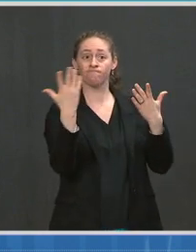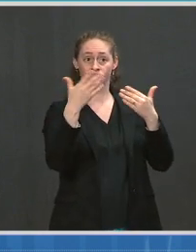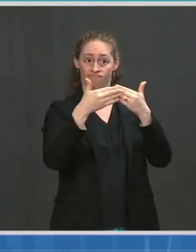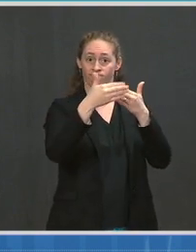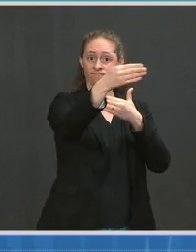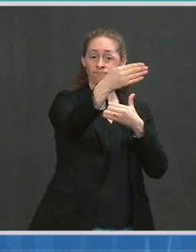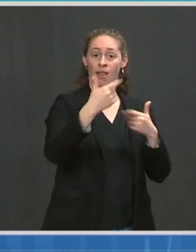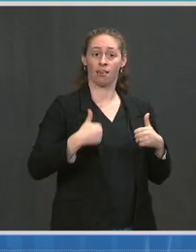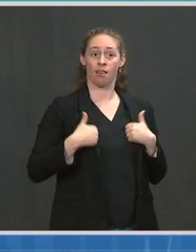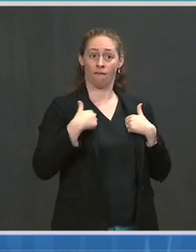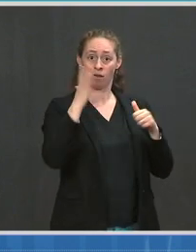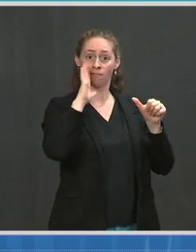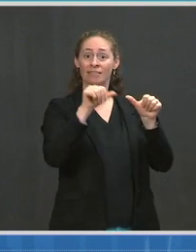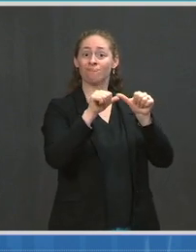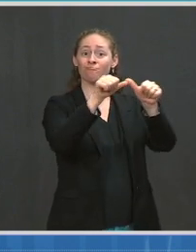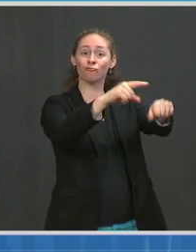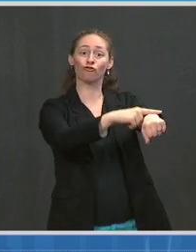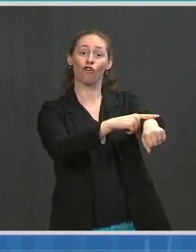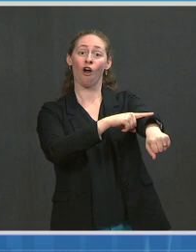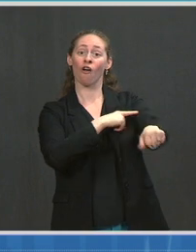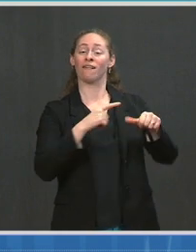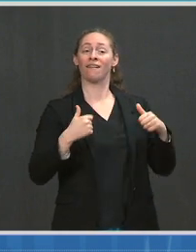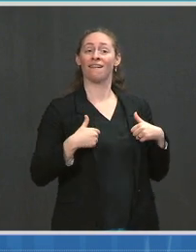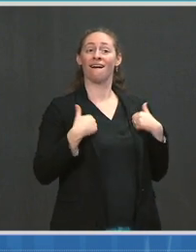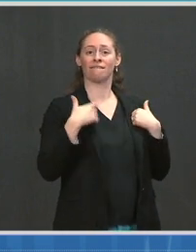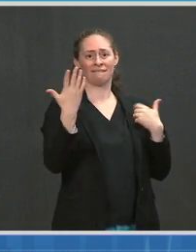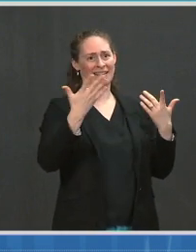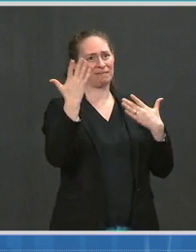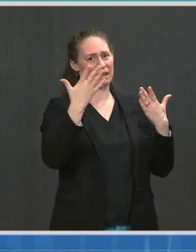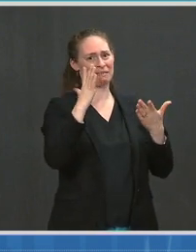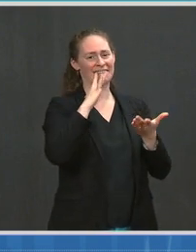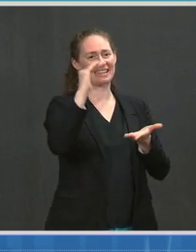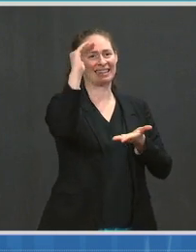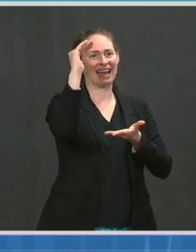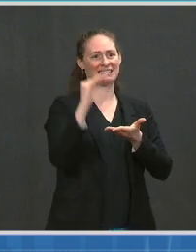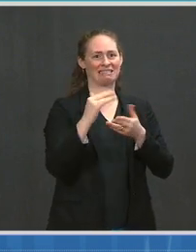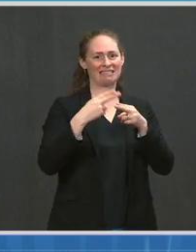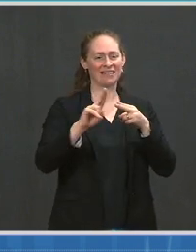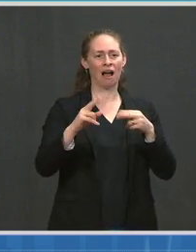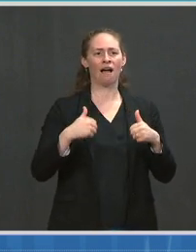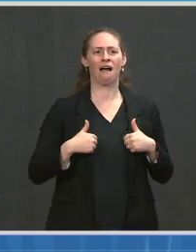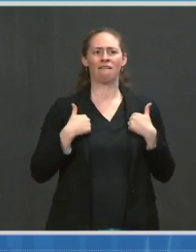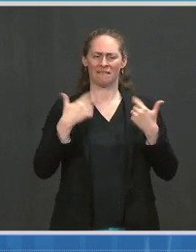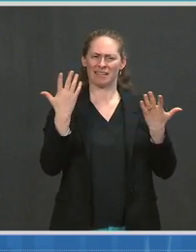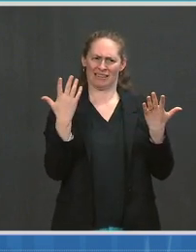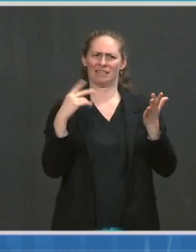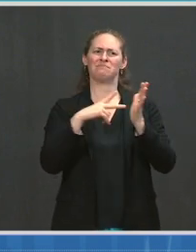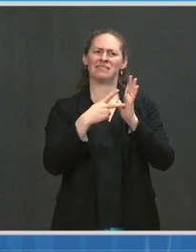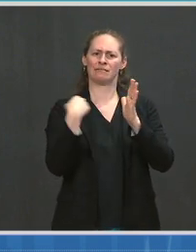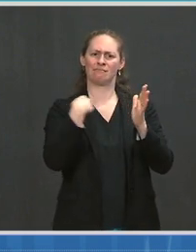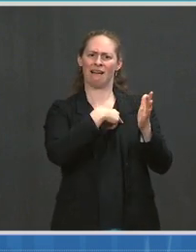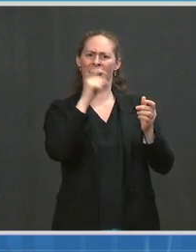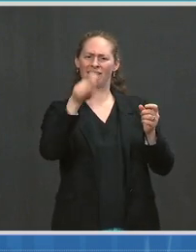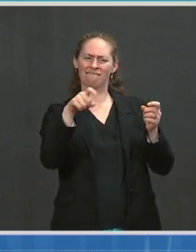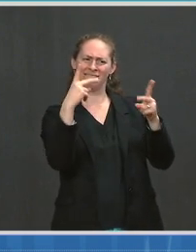We can and must do more to address these inequities. Yesterday, CDC announced several actions